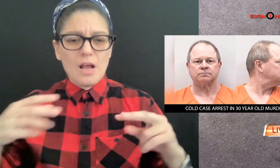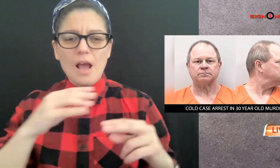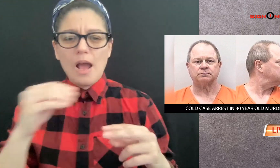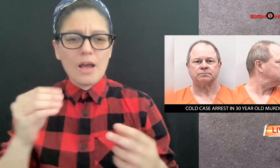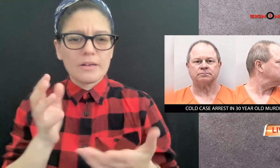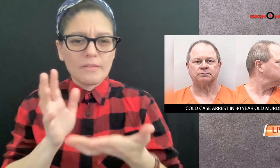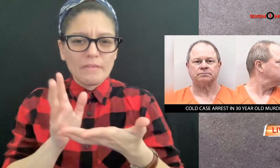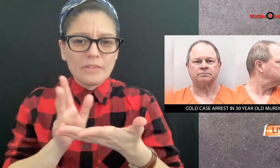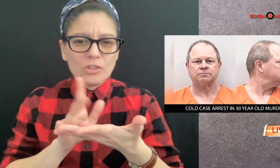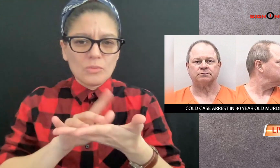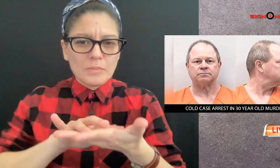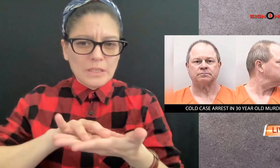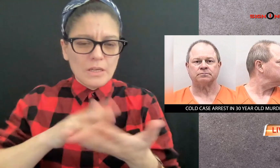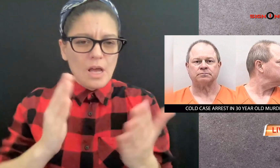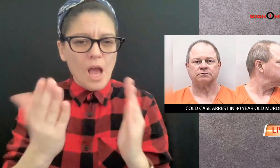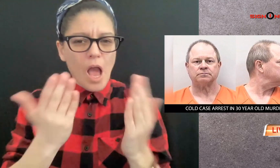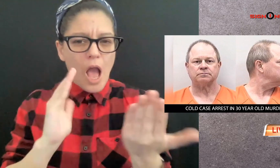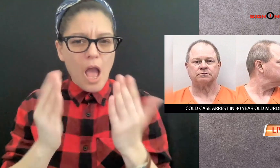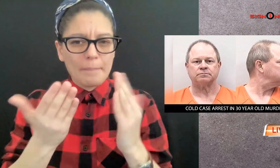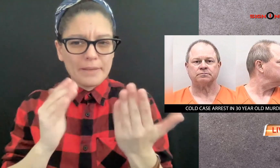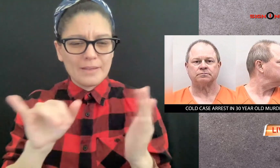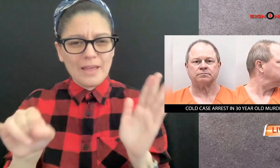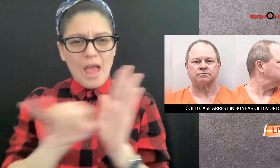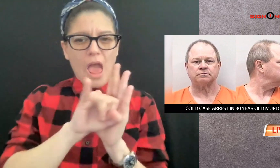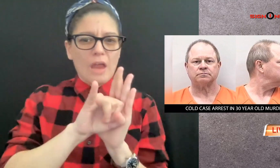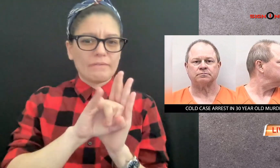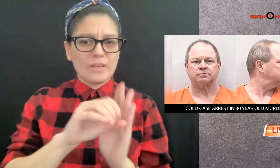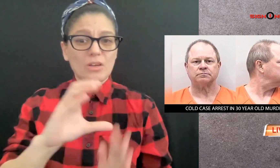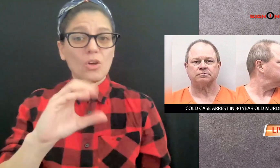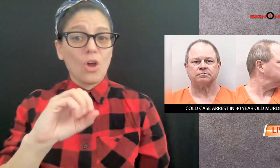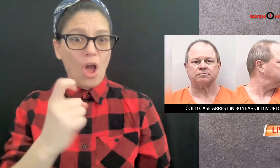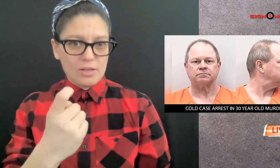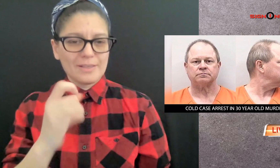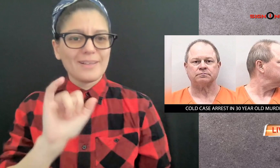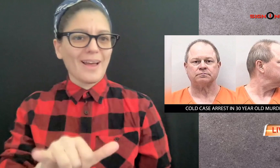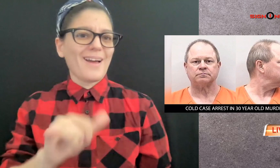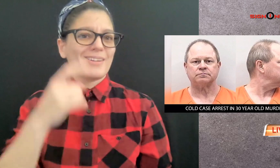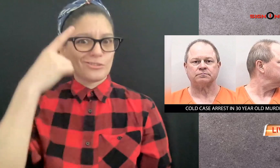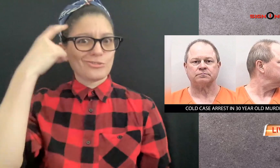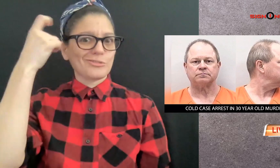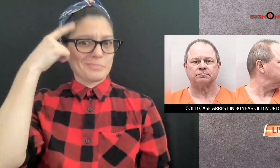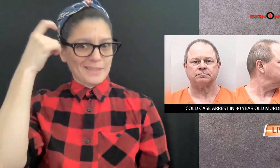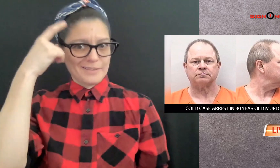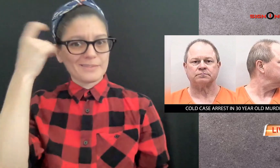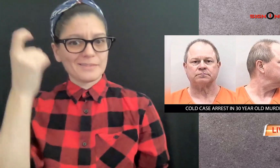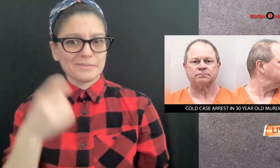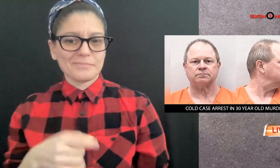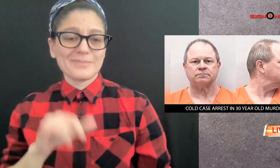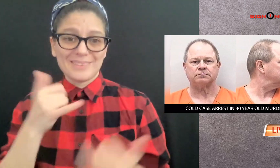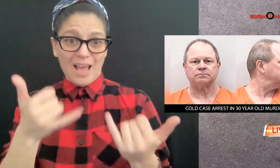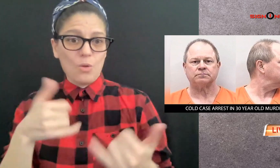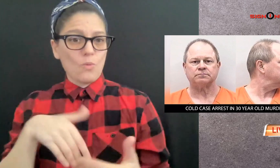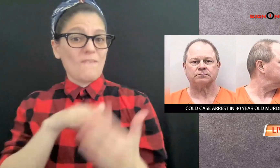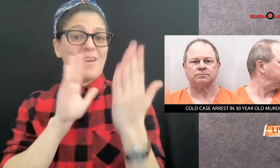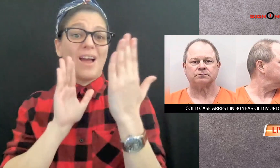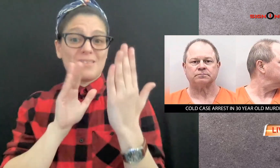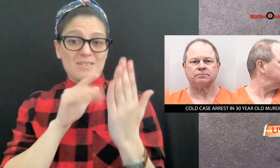authorities used DNA and fingerprint comparisons to identify Cox as a suspect